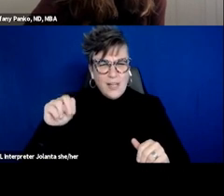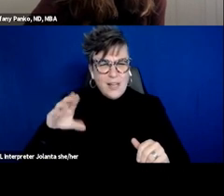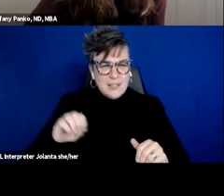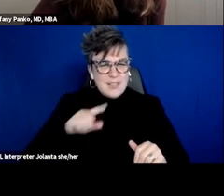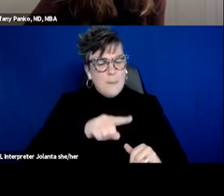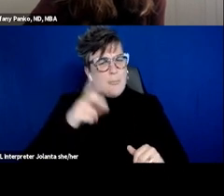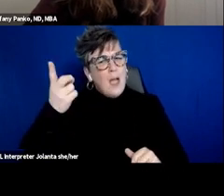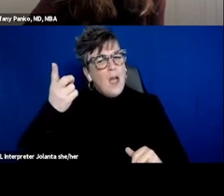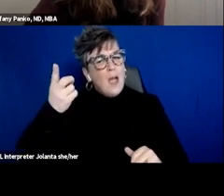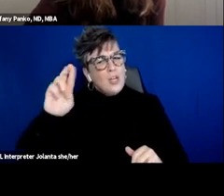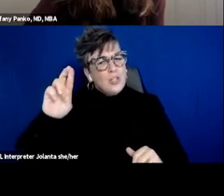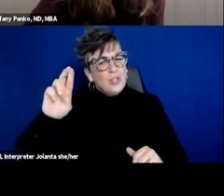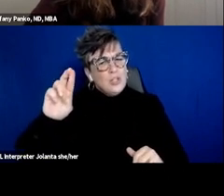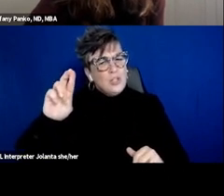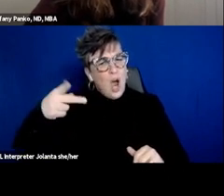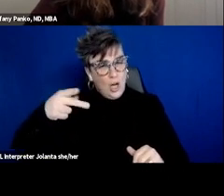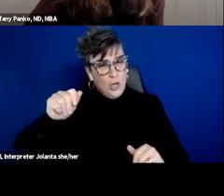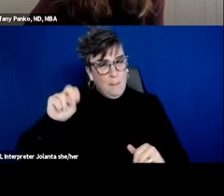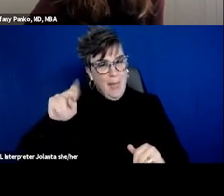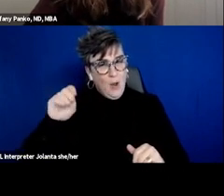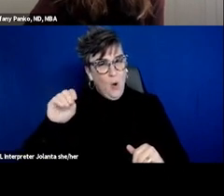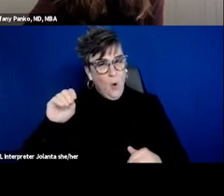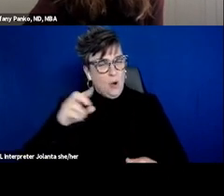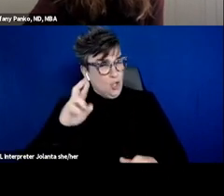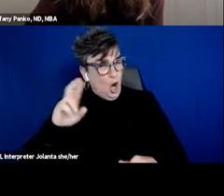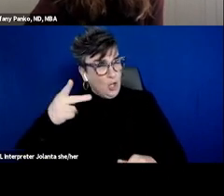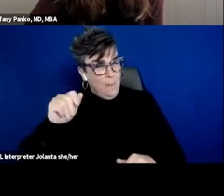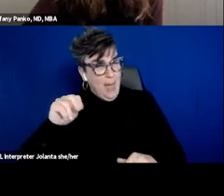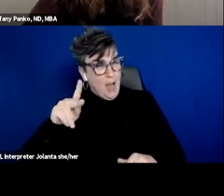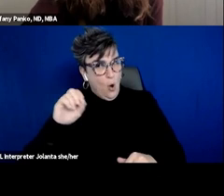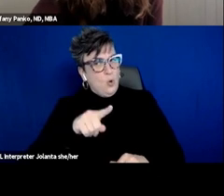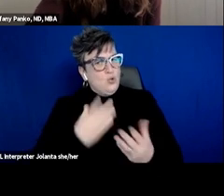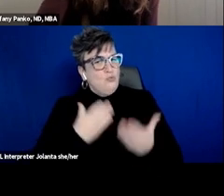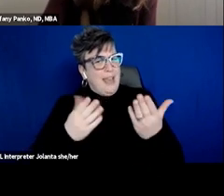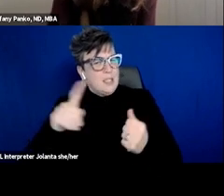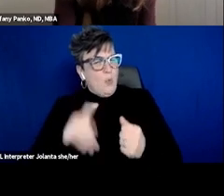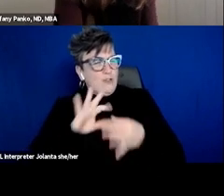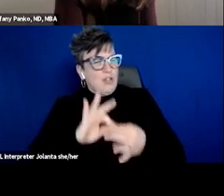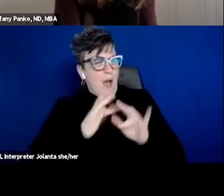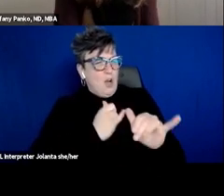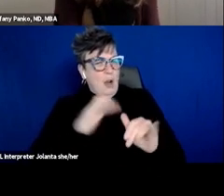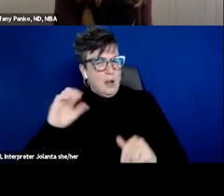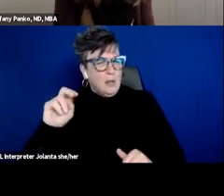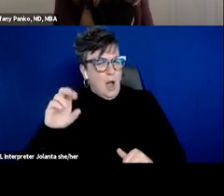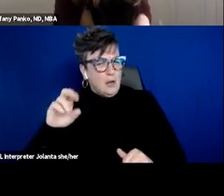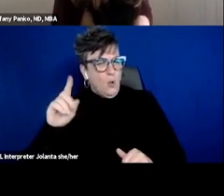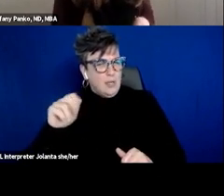of concordance as did Dr. Alhusen and you know we know that there aren’t many health